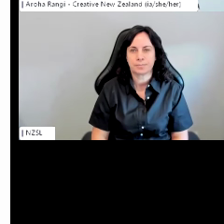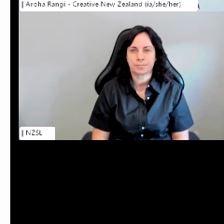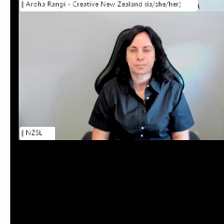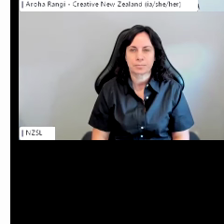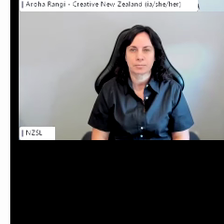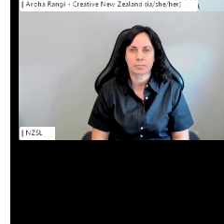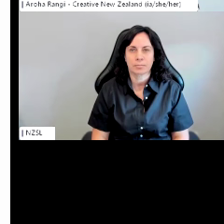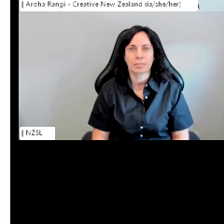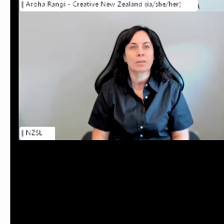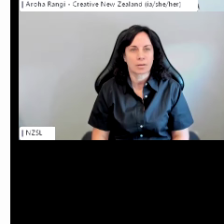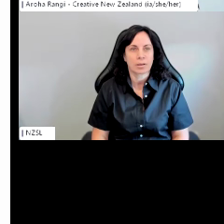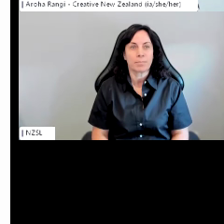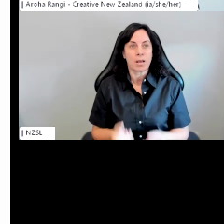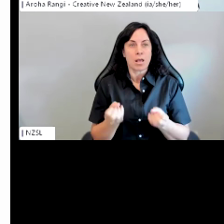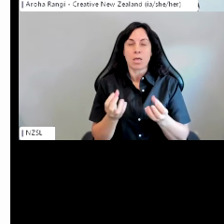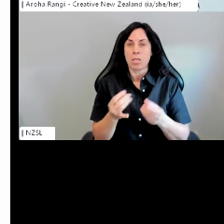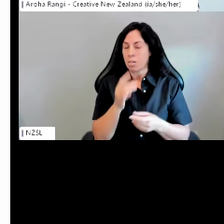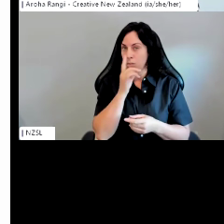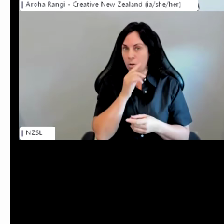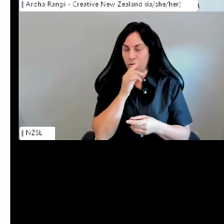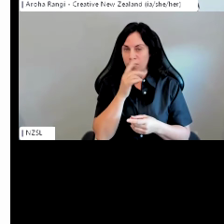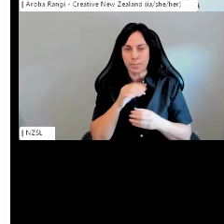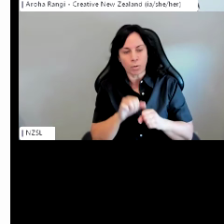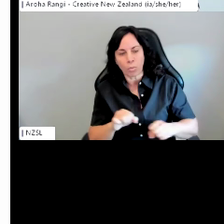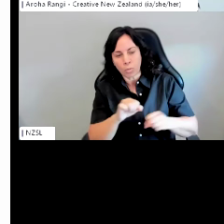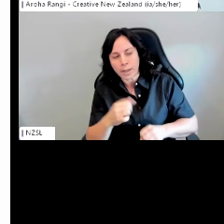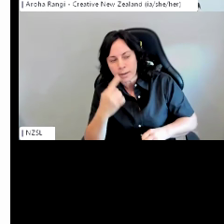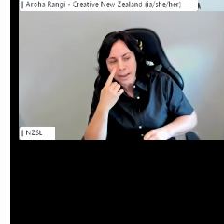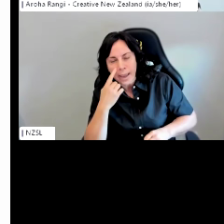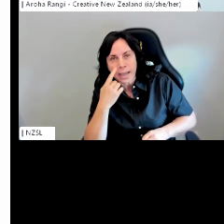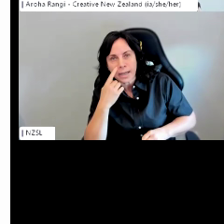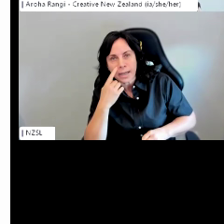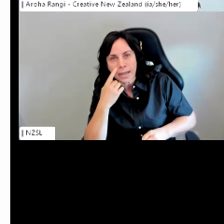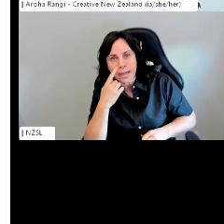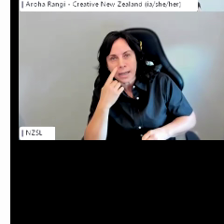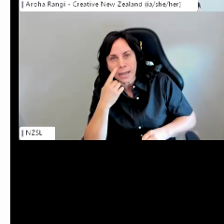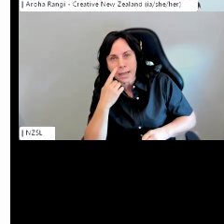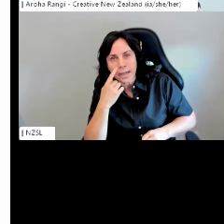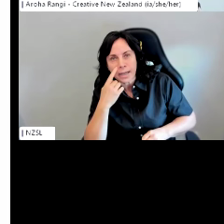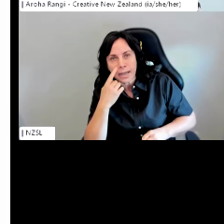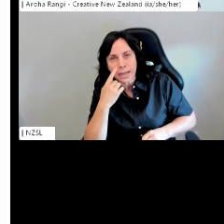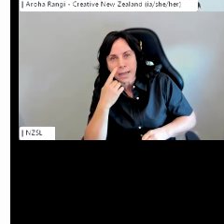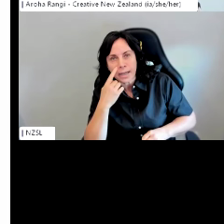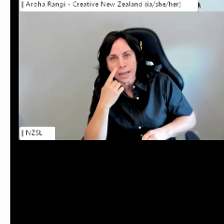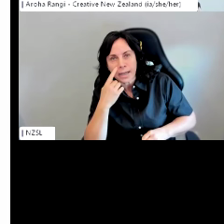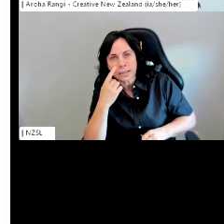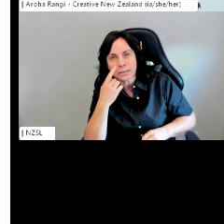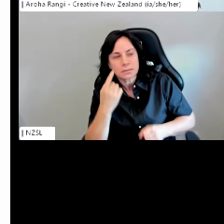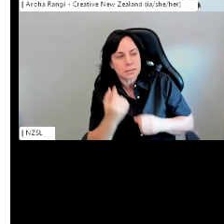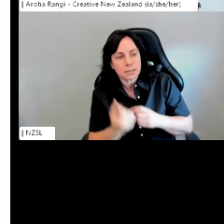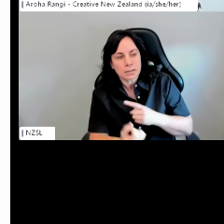got a lot of people who are waiting and seeing a lot of people are waiting to be persuaded.